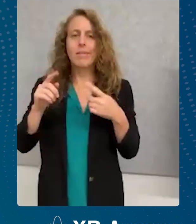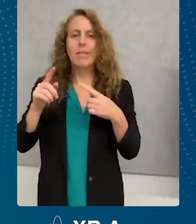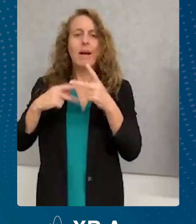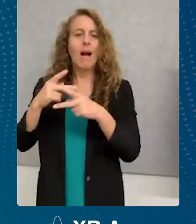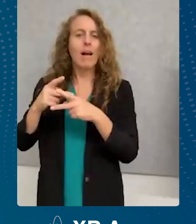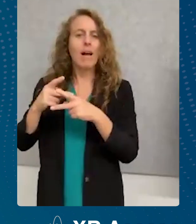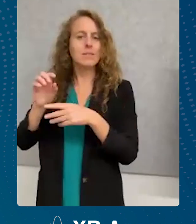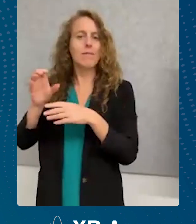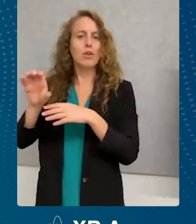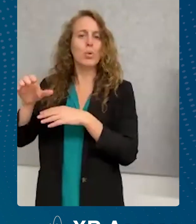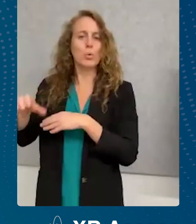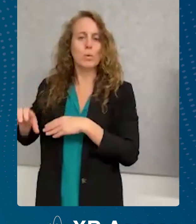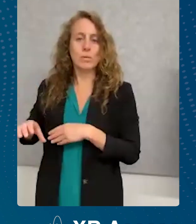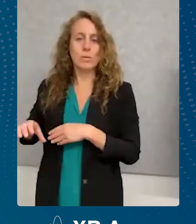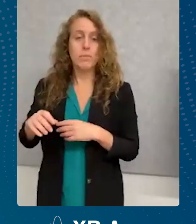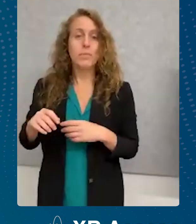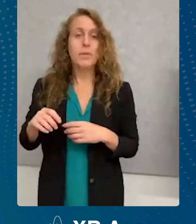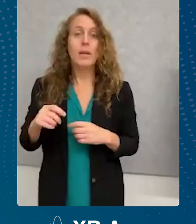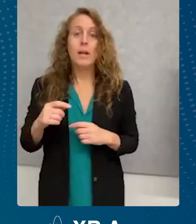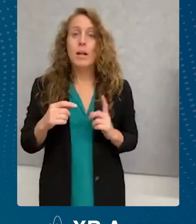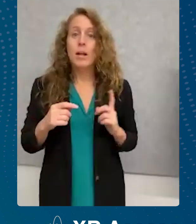These cues require-- or in some cases,